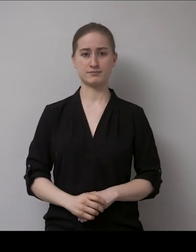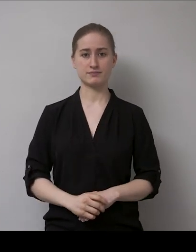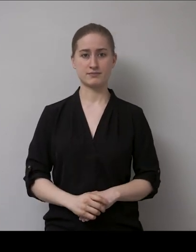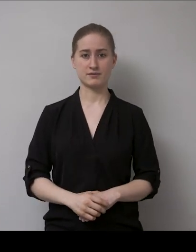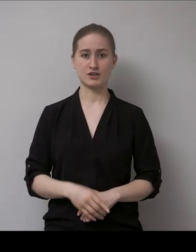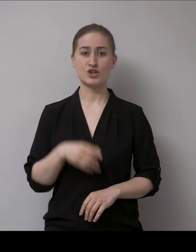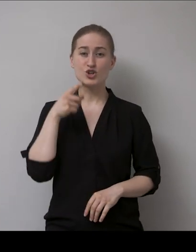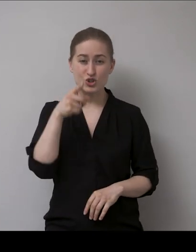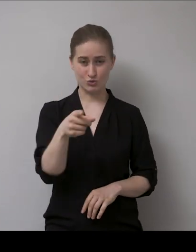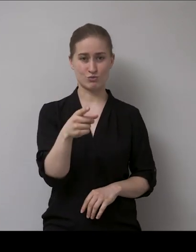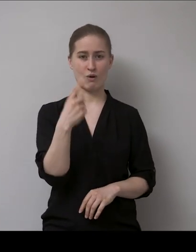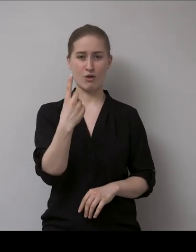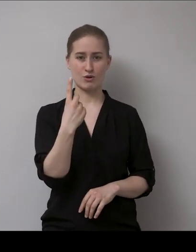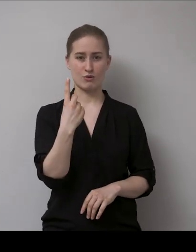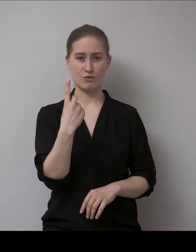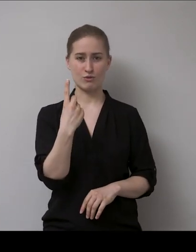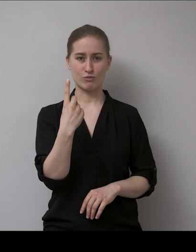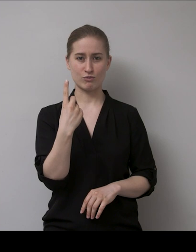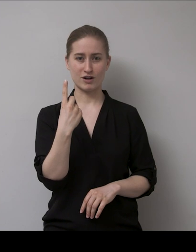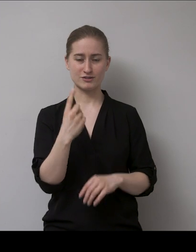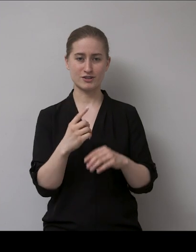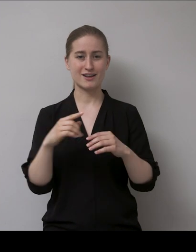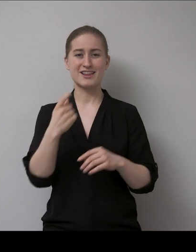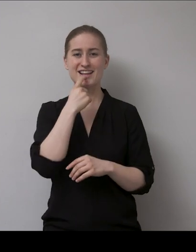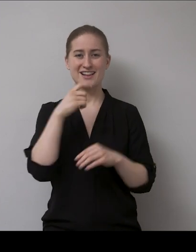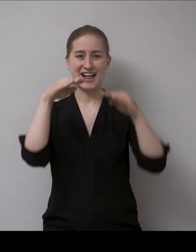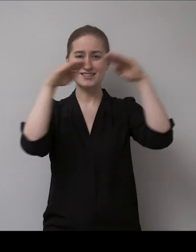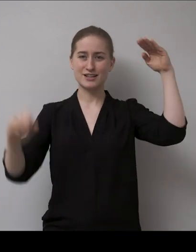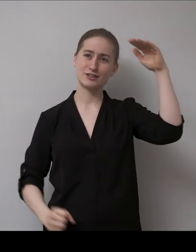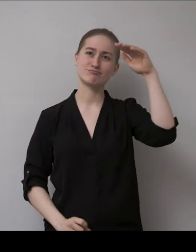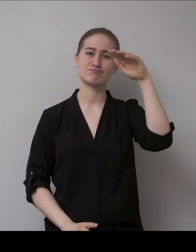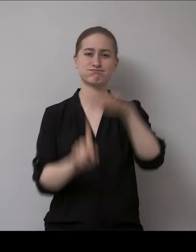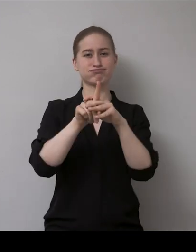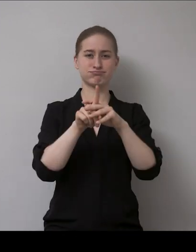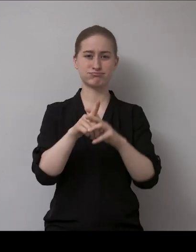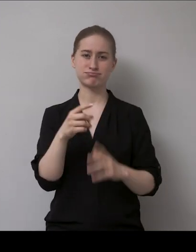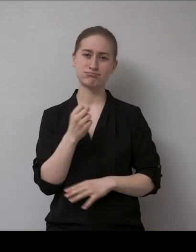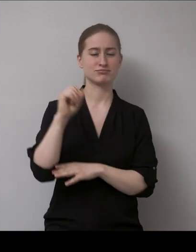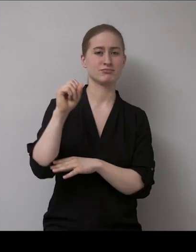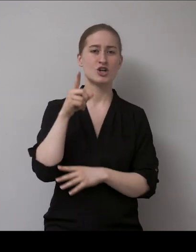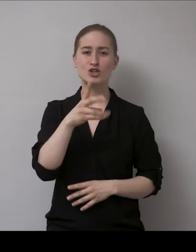You are the ones shattering the glass ceilings. You are the ones speaking truth to power.